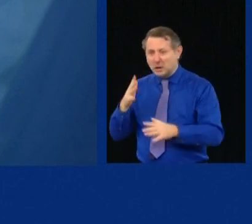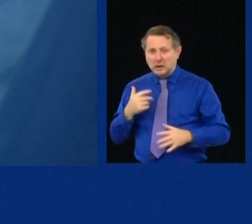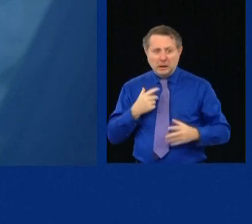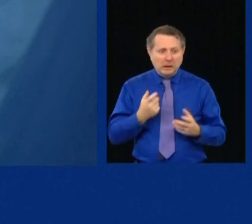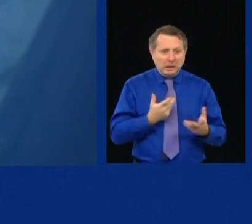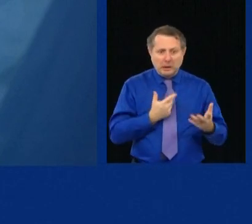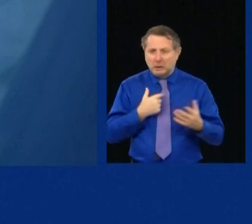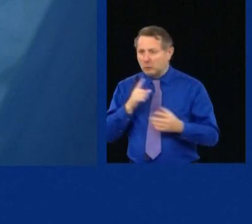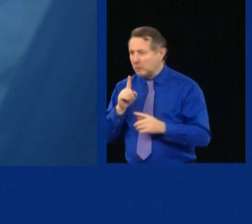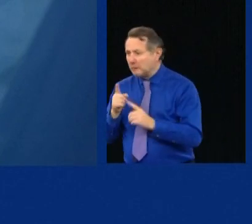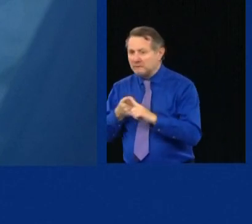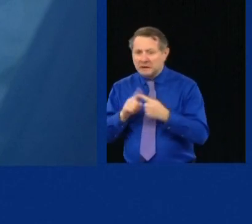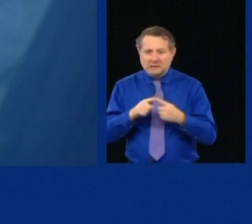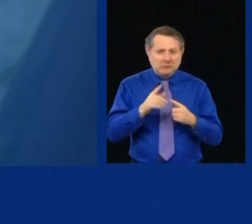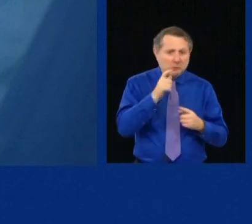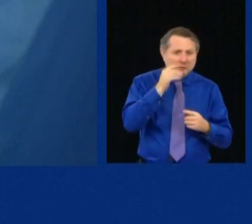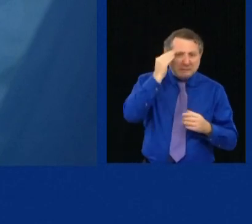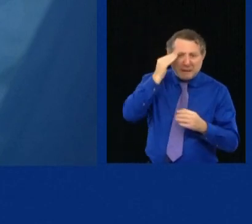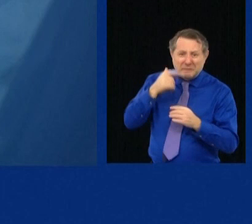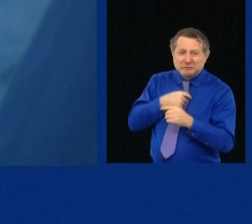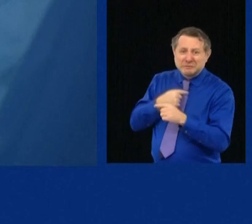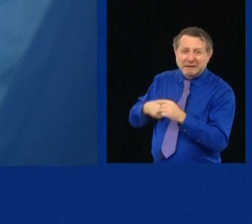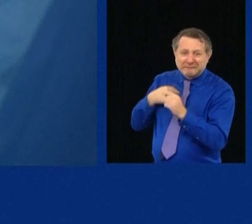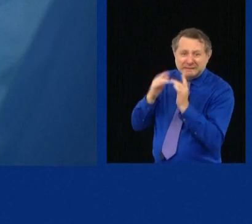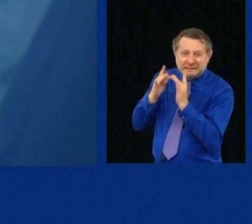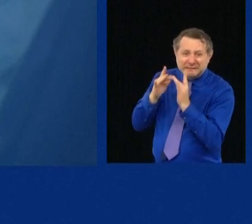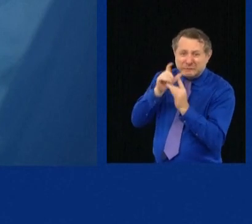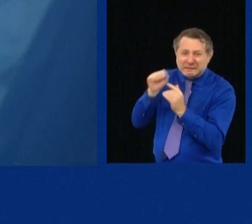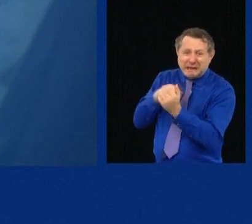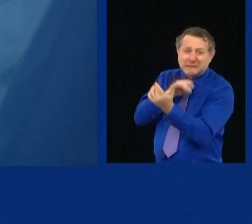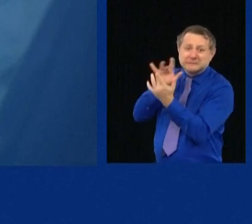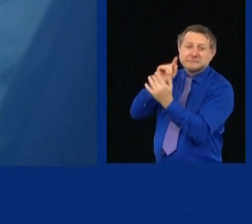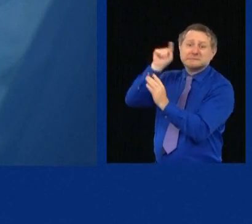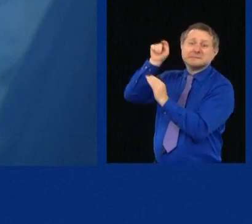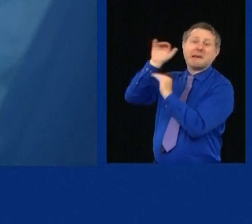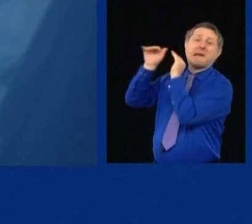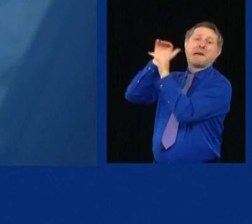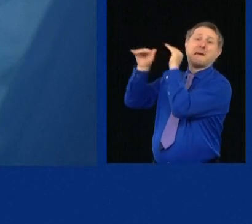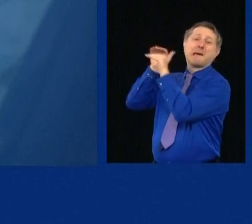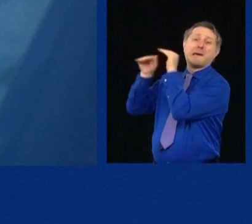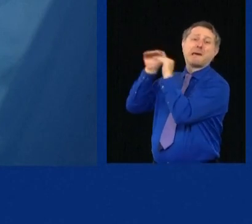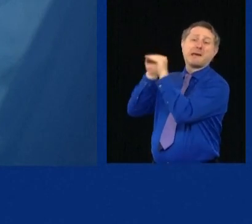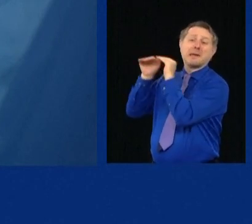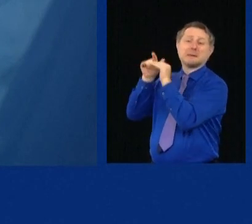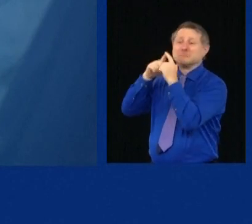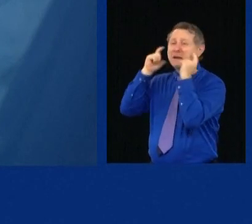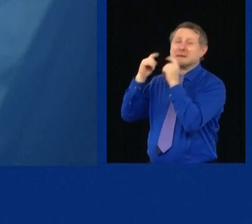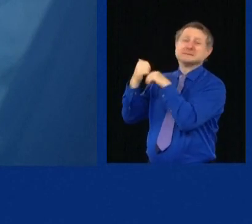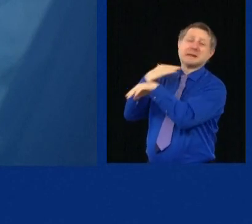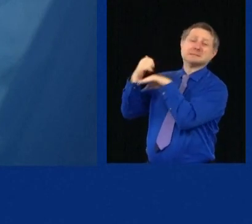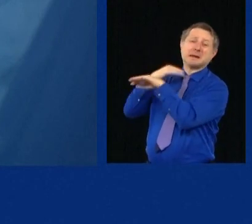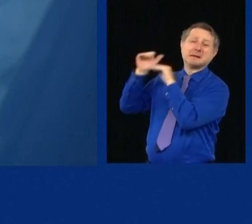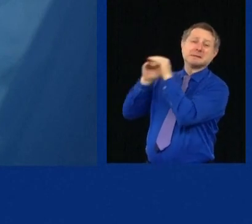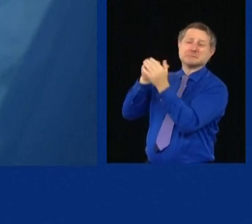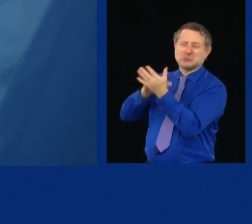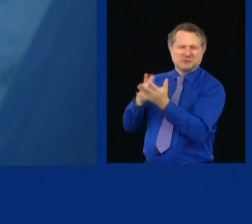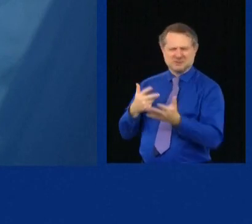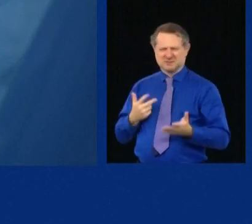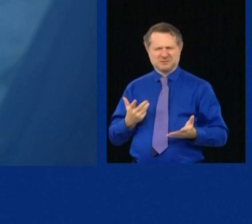MYSELF ARE TRYING TO FIGURE OUT WHO DO WE KNOW IN CHINA TO GET